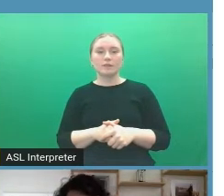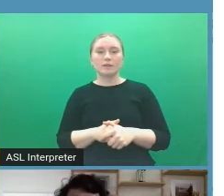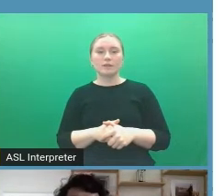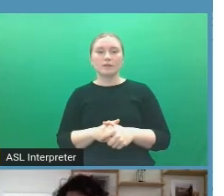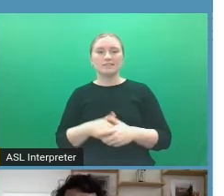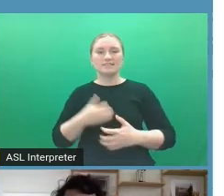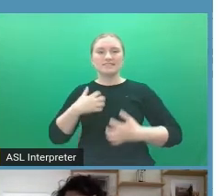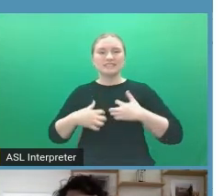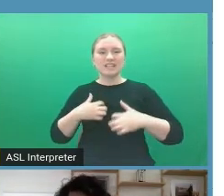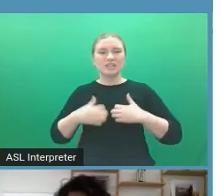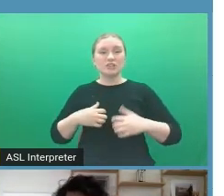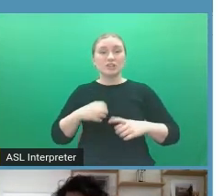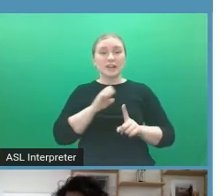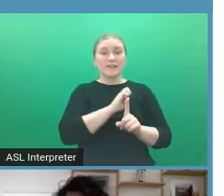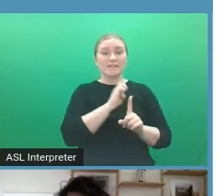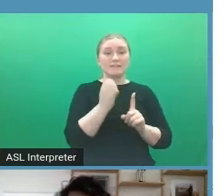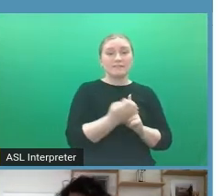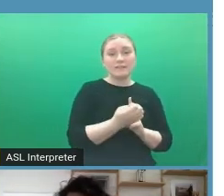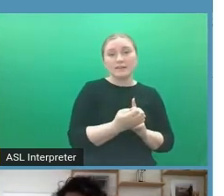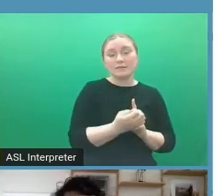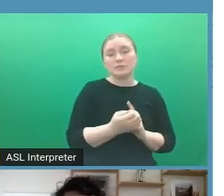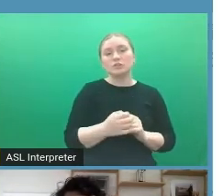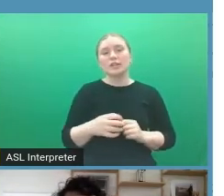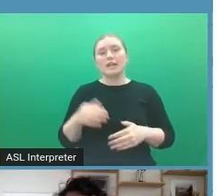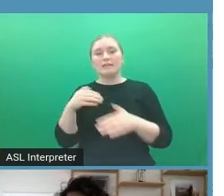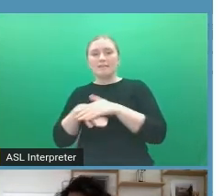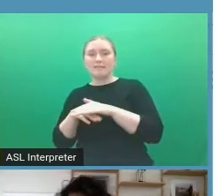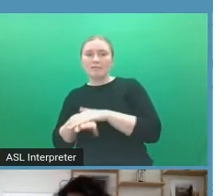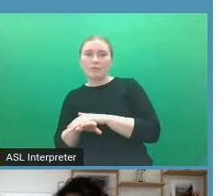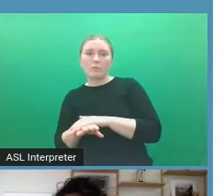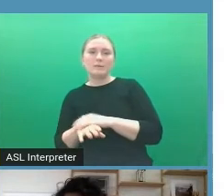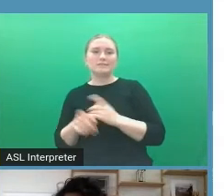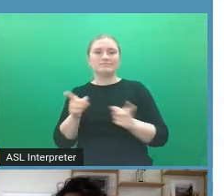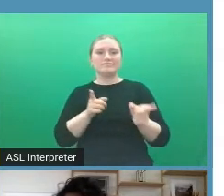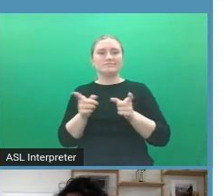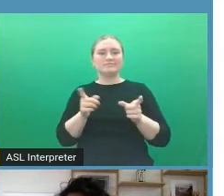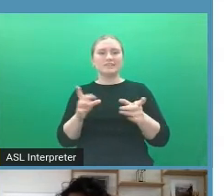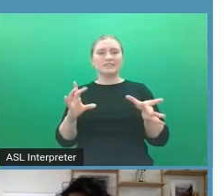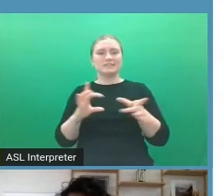conditions and accessibility. And so you know we're all familiar with like lux levels and